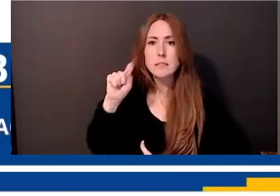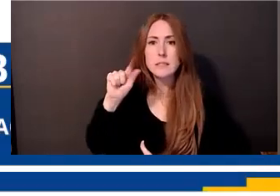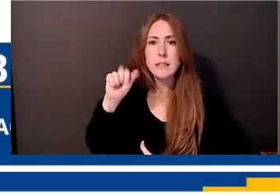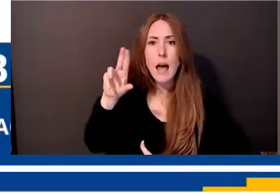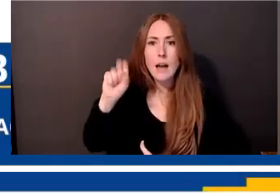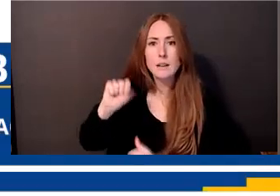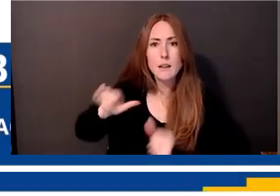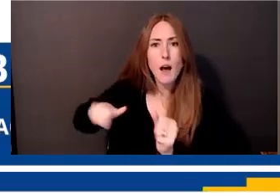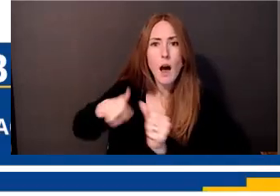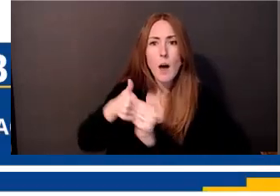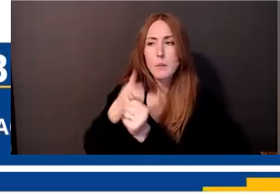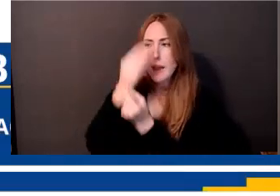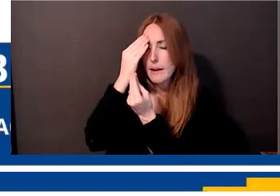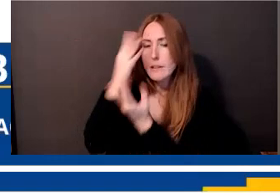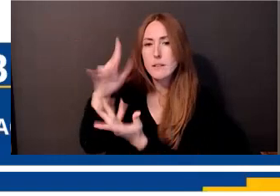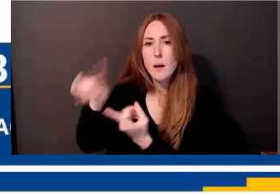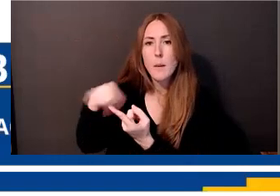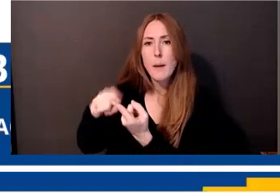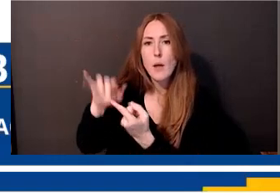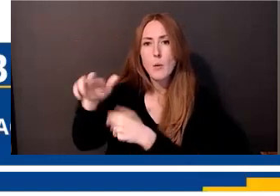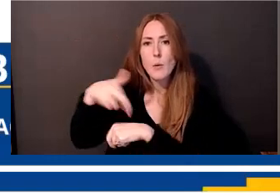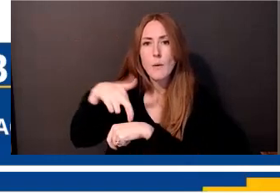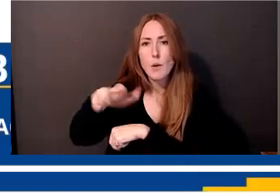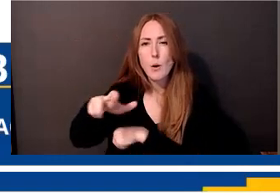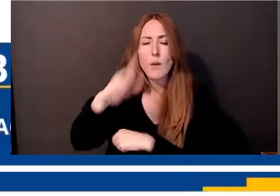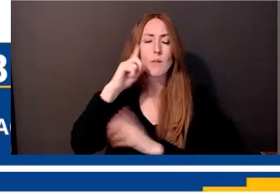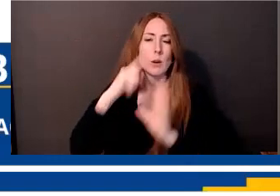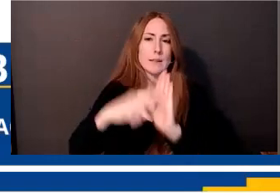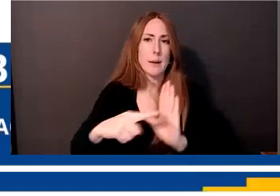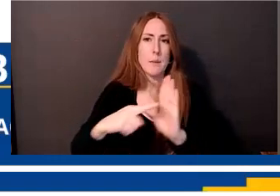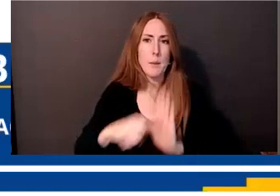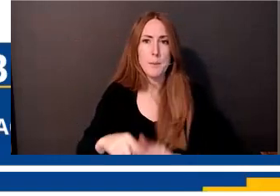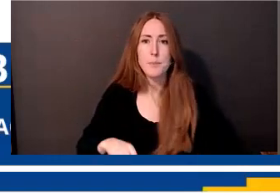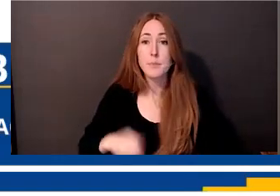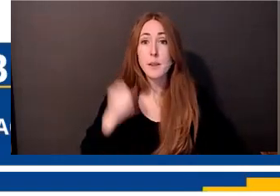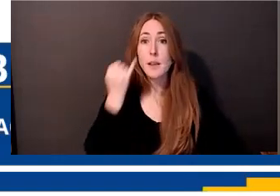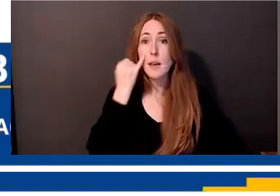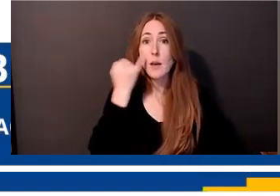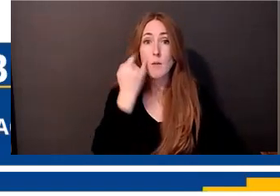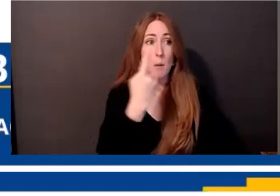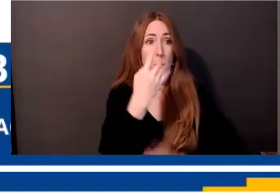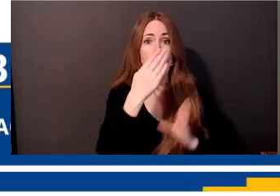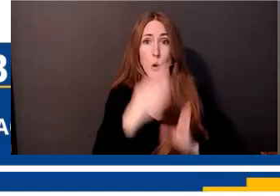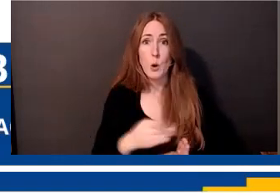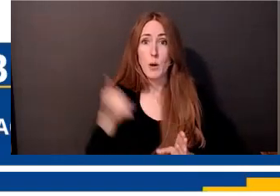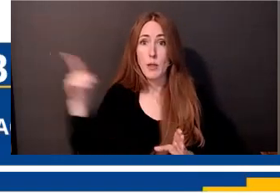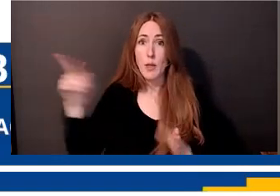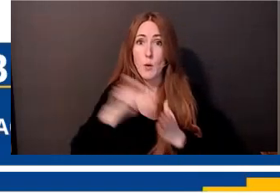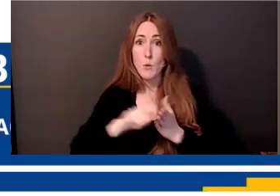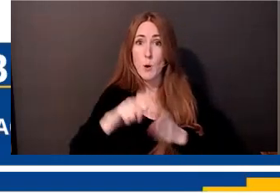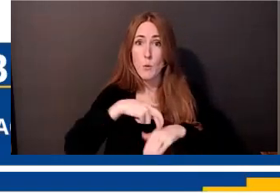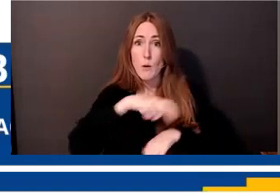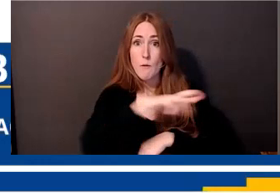For example, if a person they referred ended up enrolling in the program, we let that staff member know.